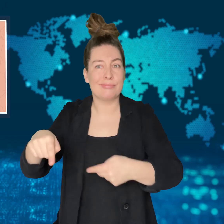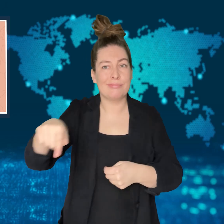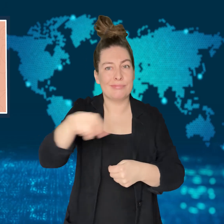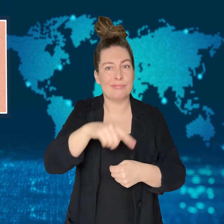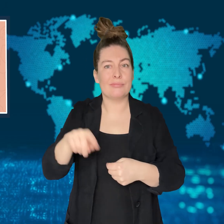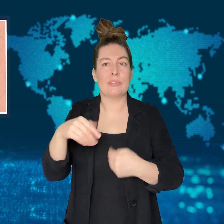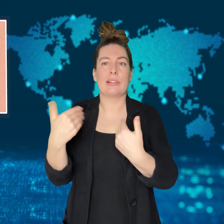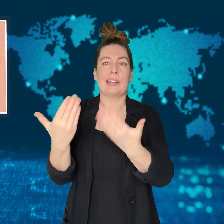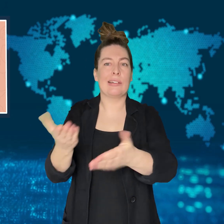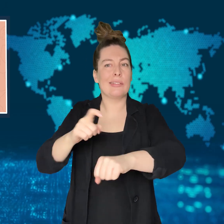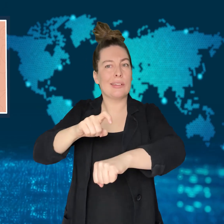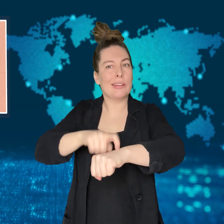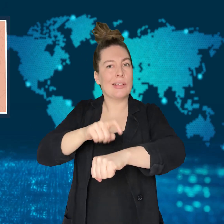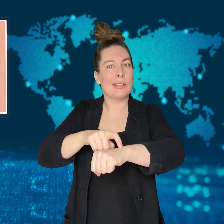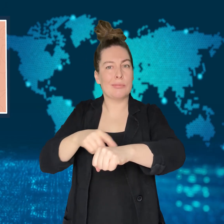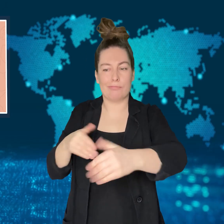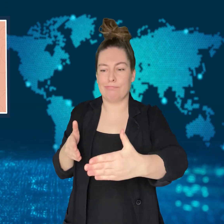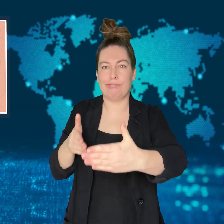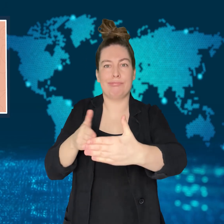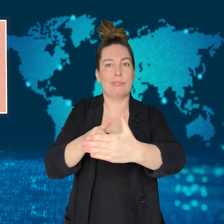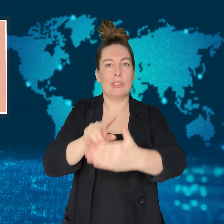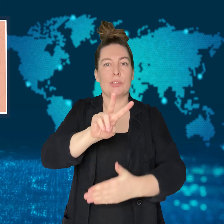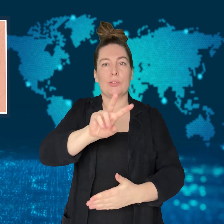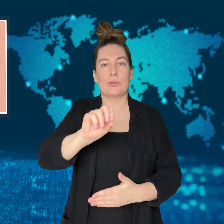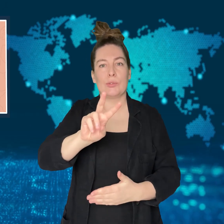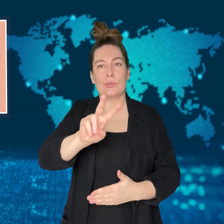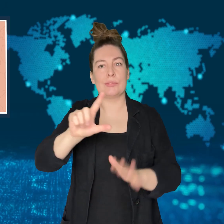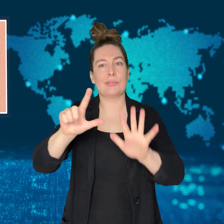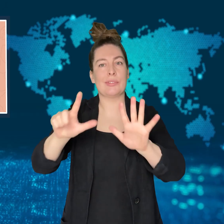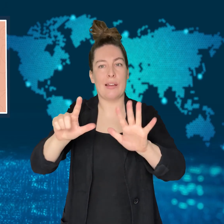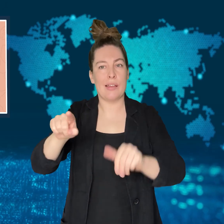Now food manufacturers will have until January 2027 to